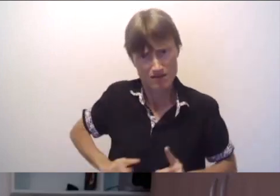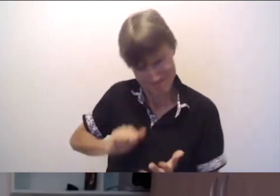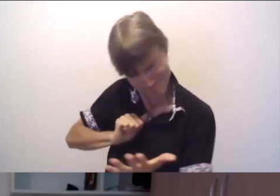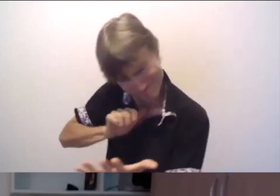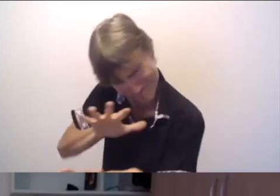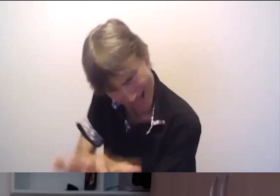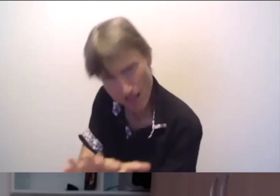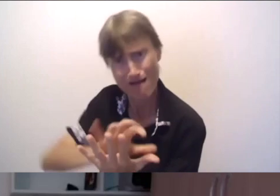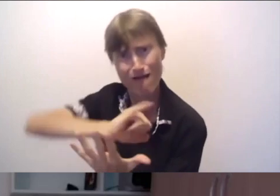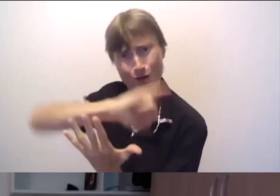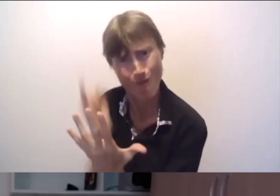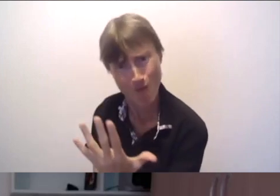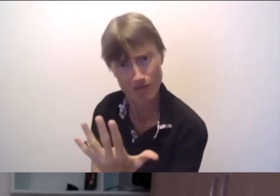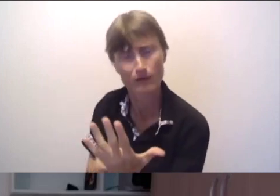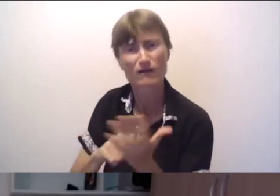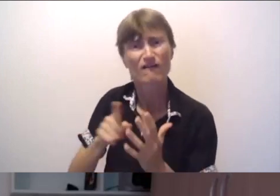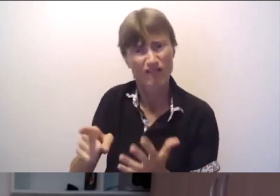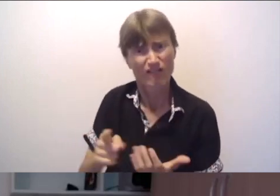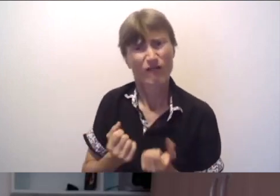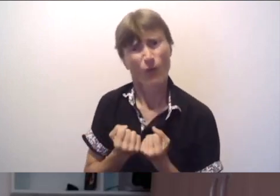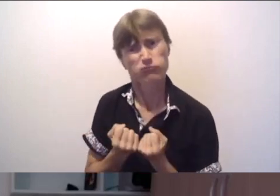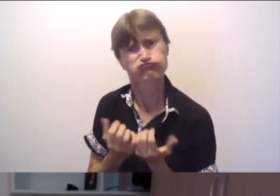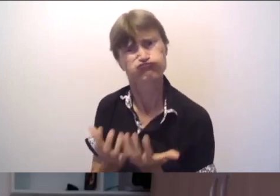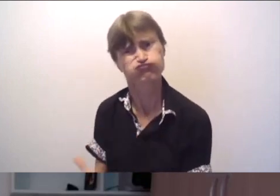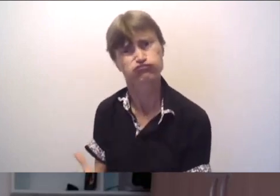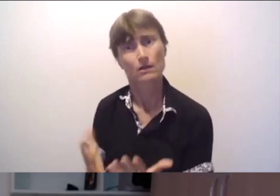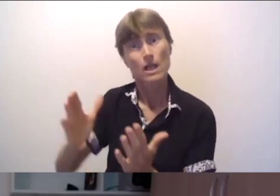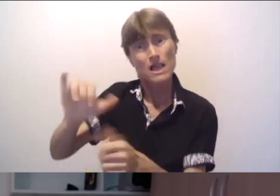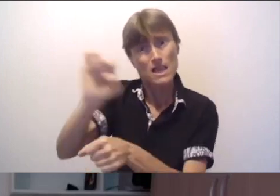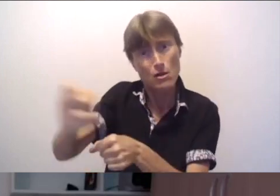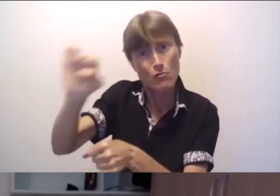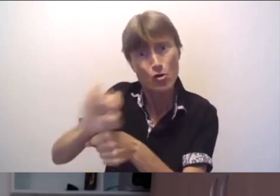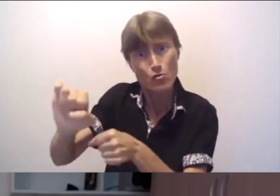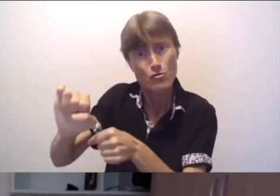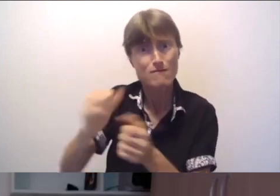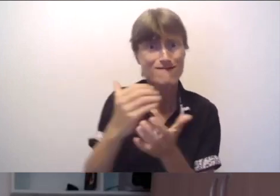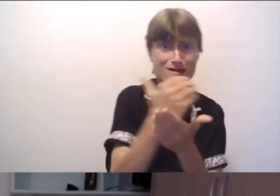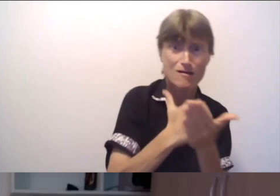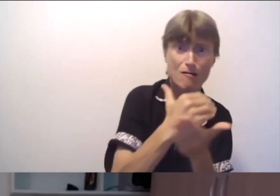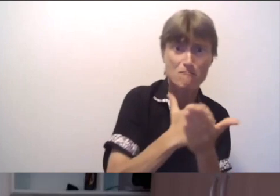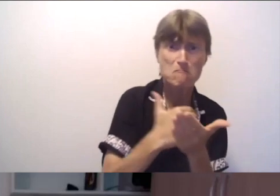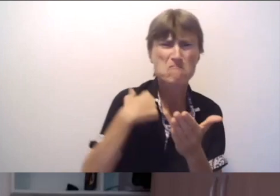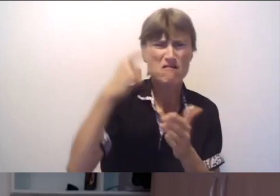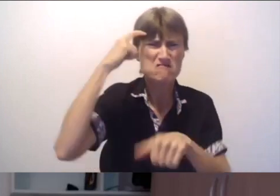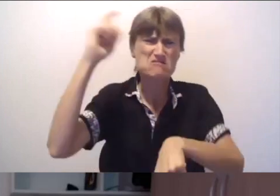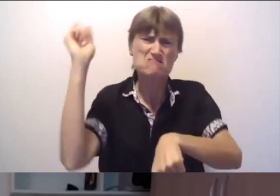us together to the urgent issues of artist labor and income and i'm going to leave it there uh and i